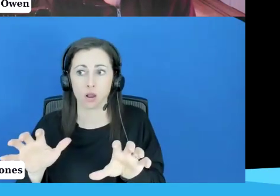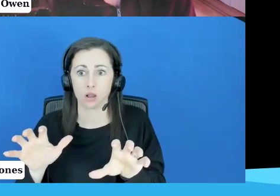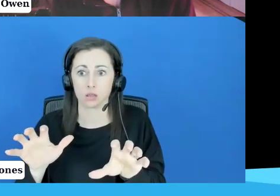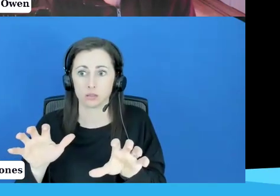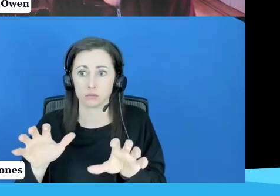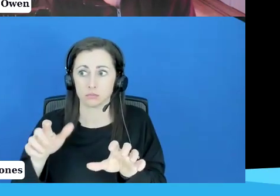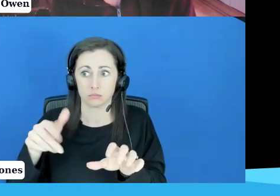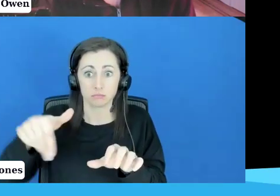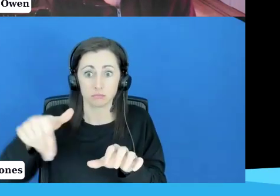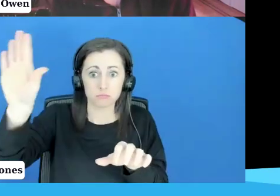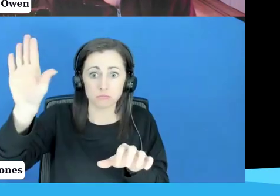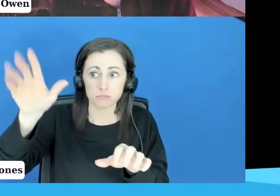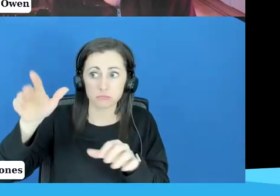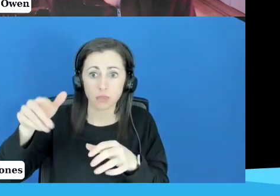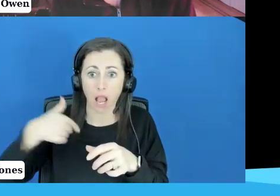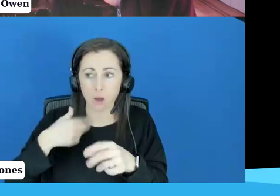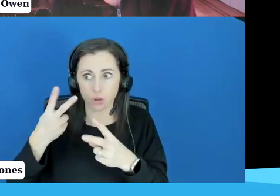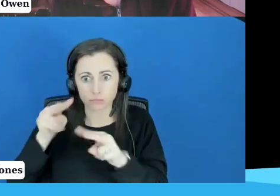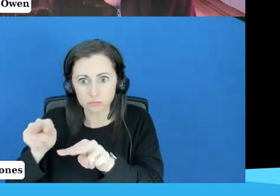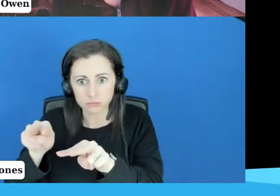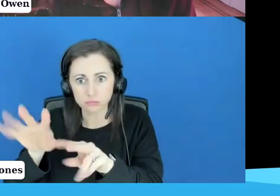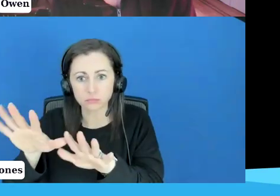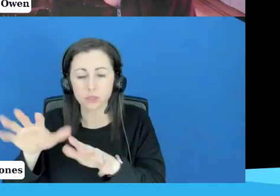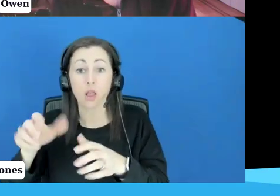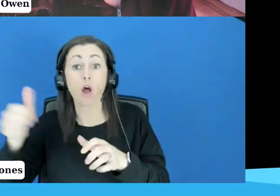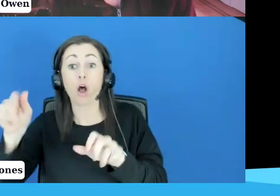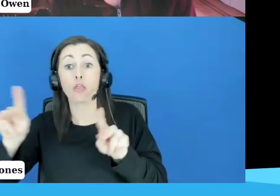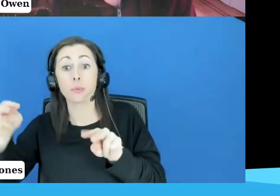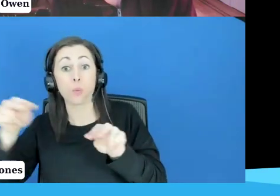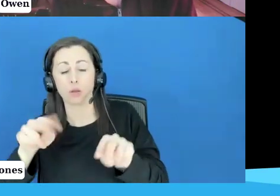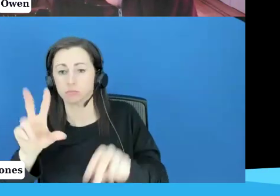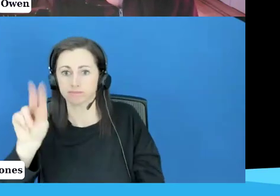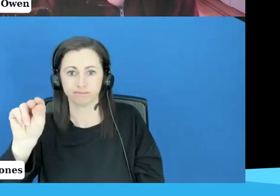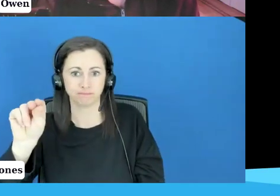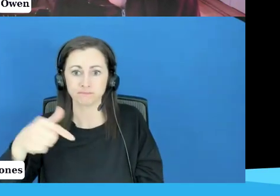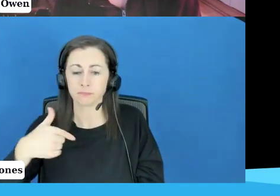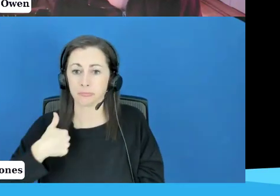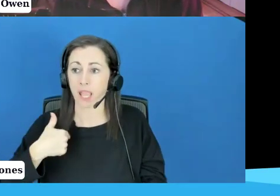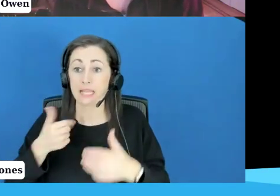I didn't let other people watch them. I didn't let them around other people